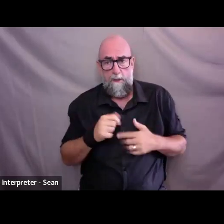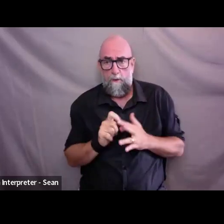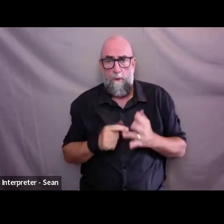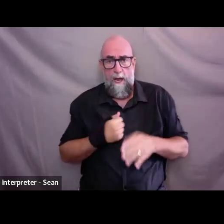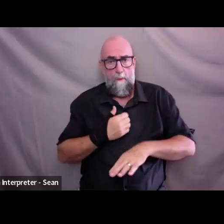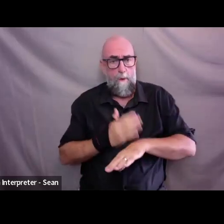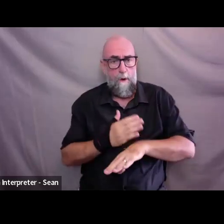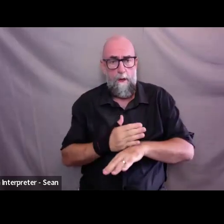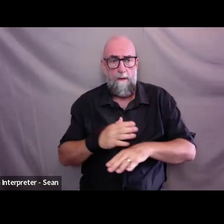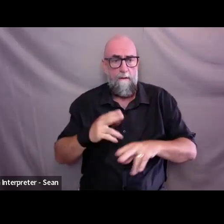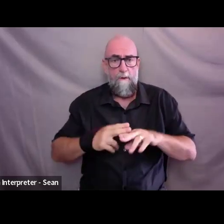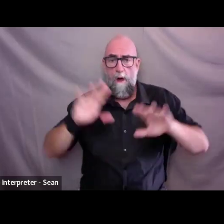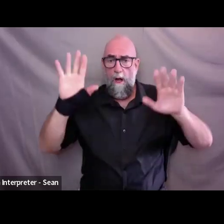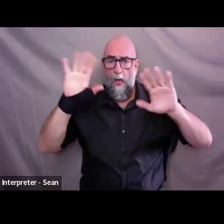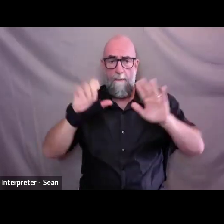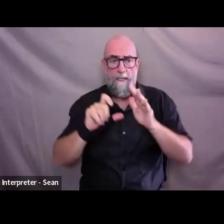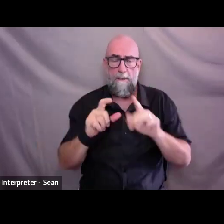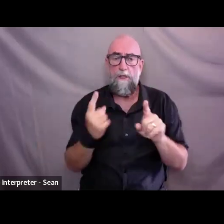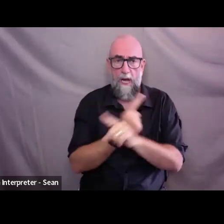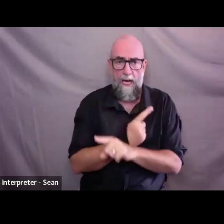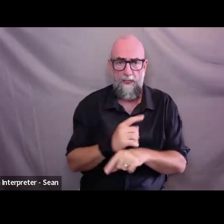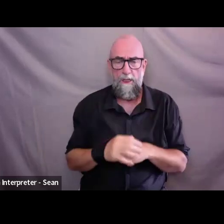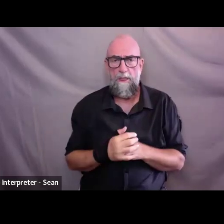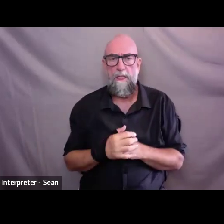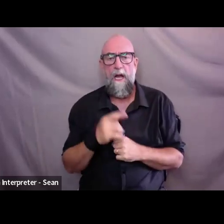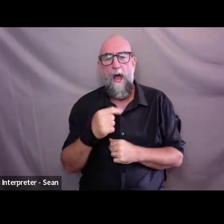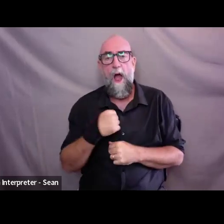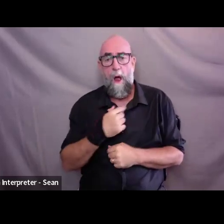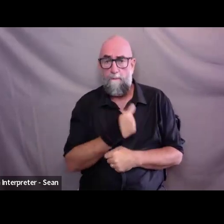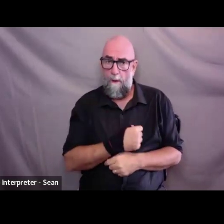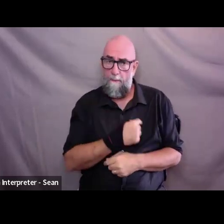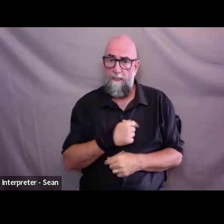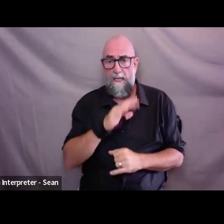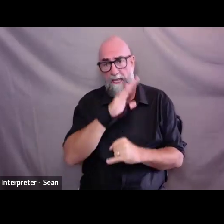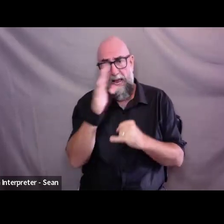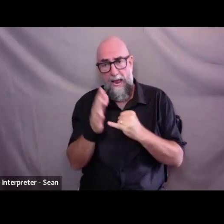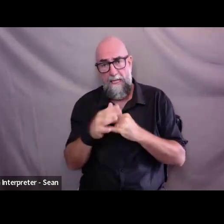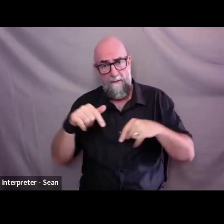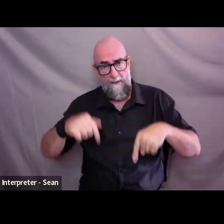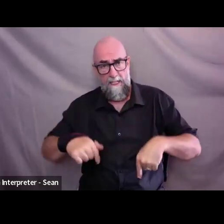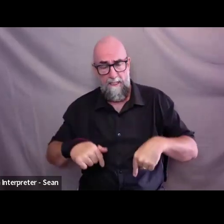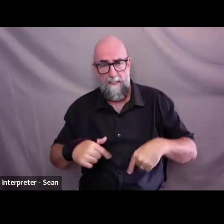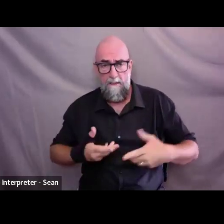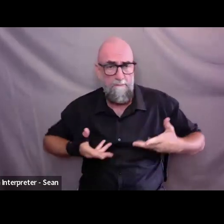we will move on and I promise that by the end of the session or have some solutions and some